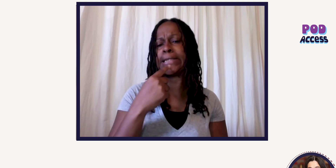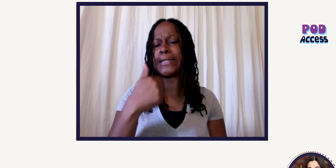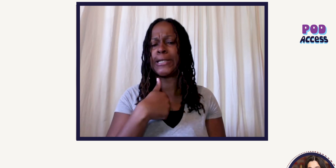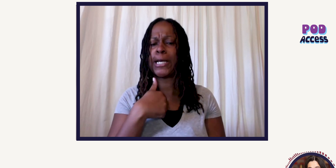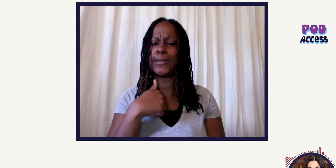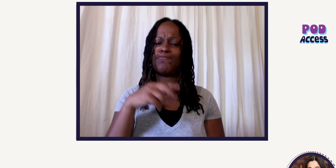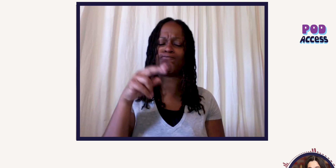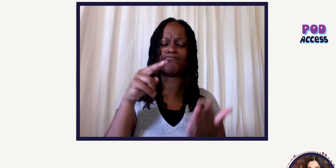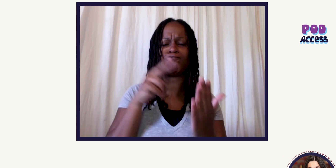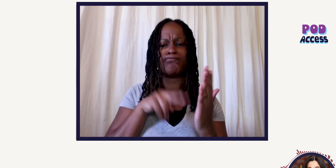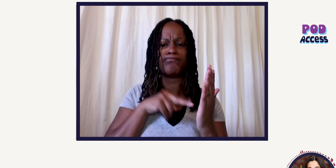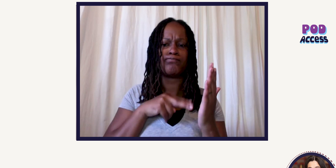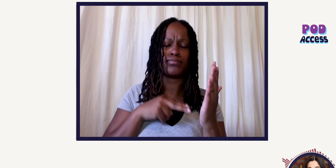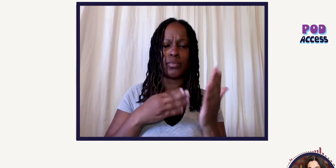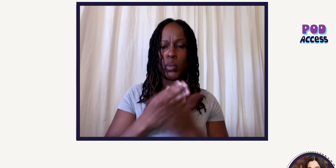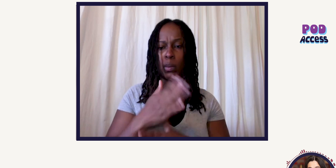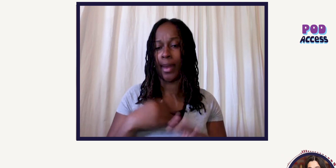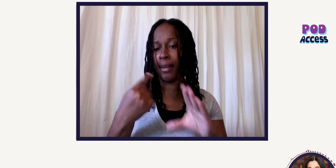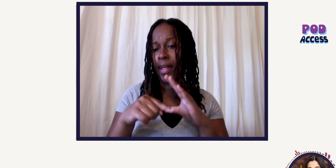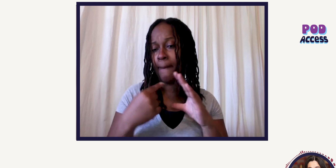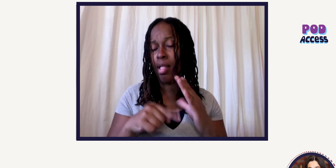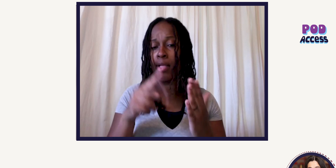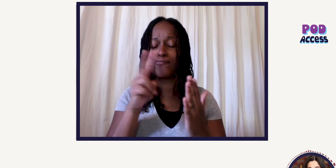So, let's say that I'm looking through my inbox one day,